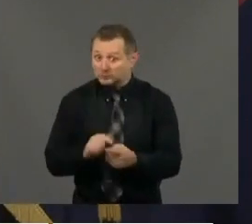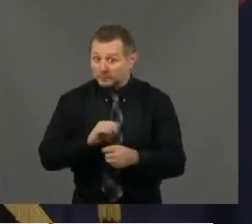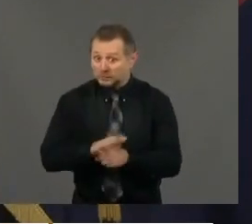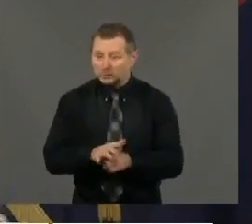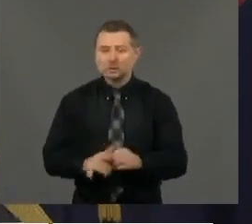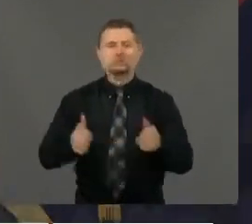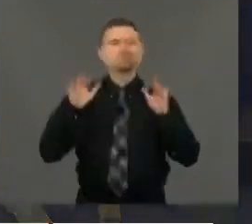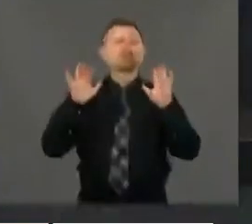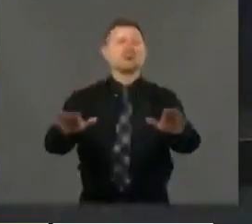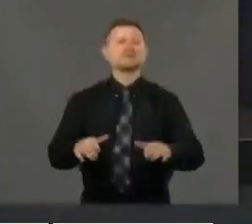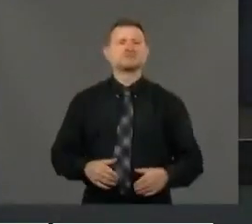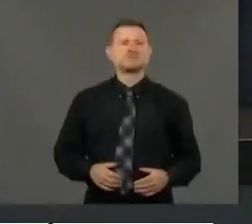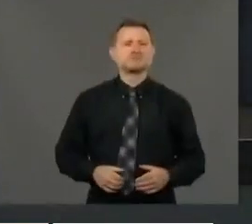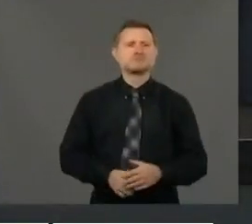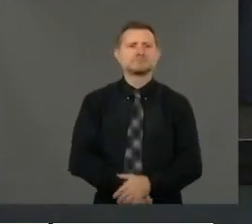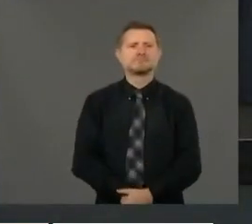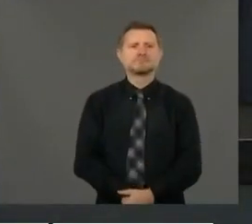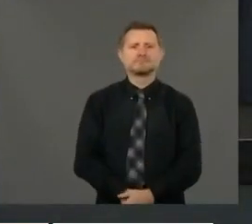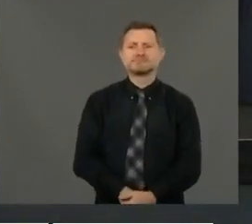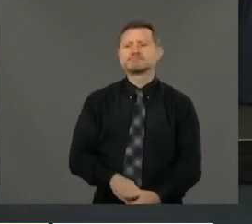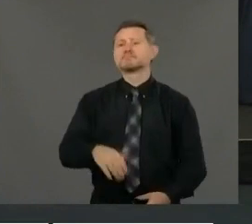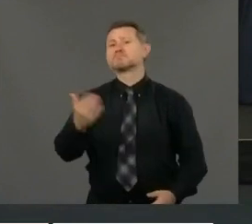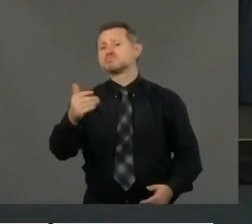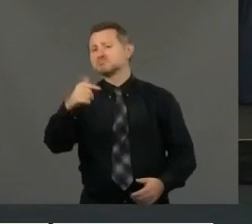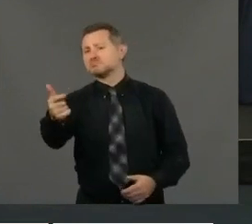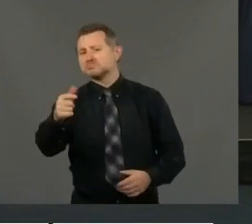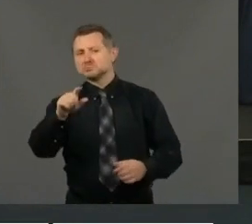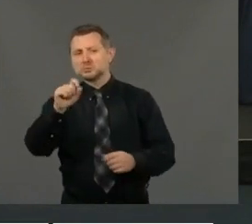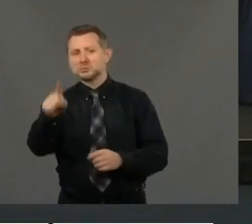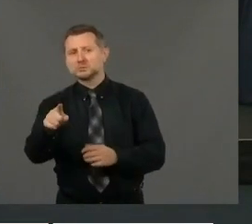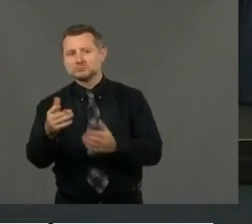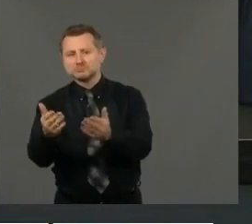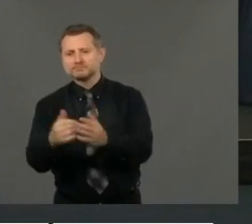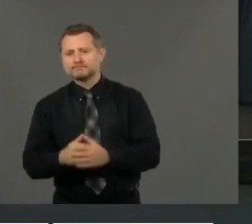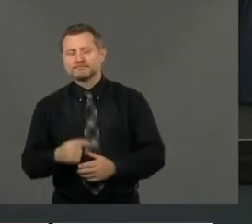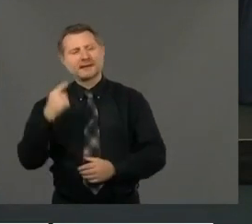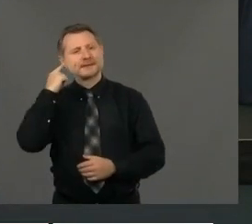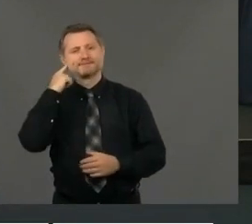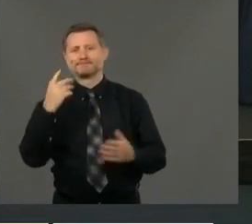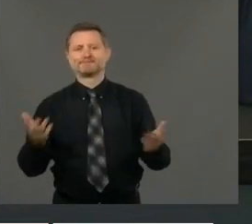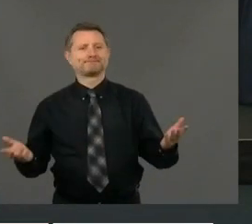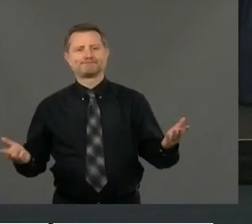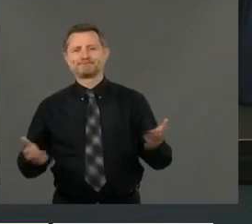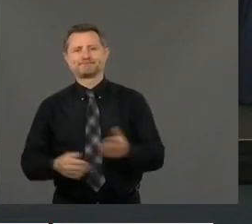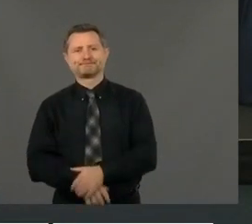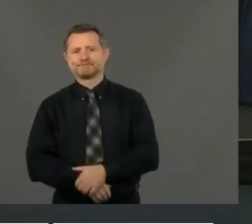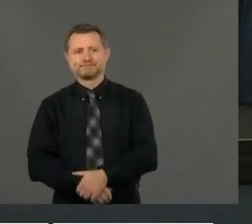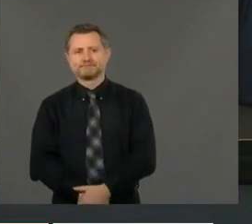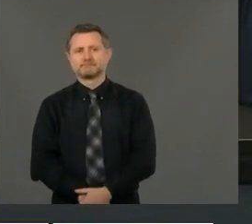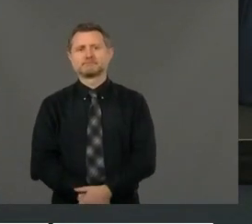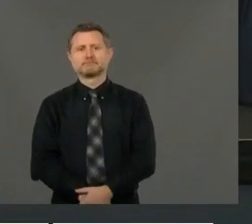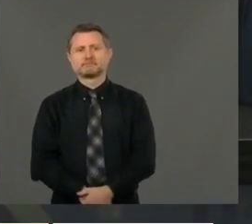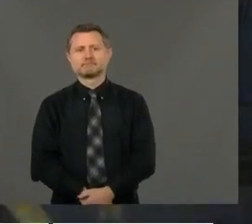DOWN, THEN YOU WILL SEE US CONTINUE TO INCREASE THE CAPACITY. IF THE AIR FILTRATION IS ONE OF THOSE DEVICES THAT KEEPS THE